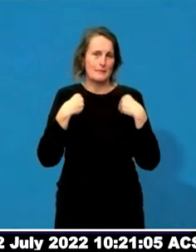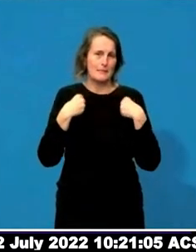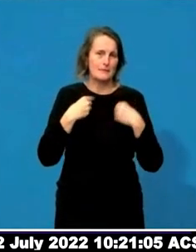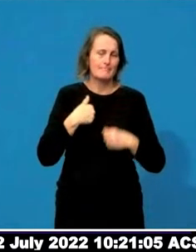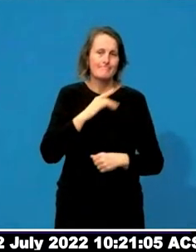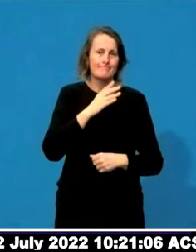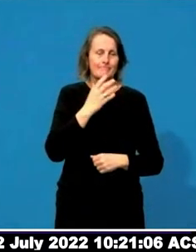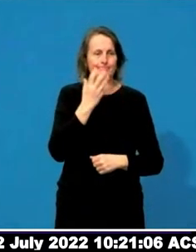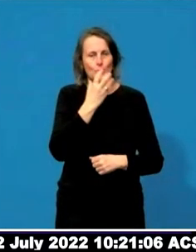Thank you.